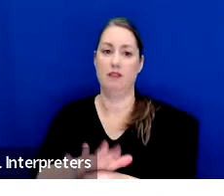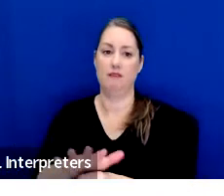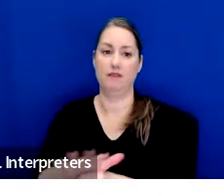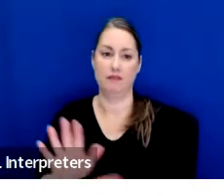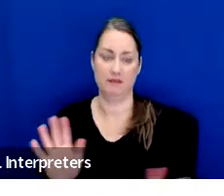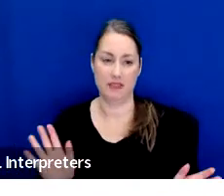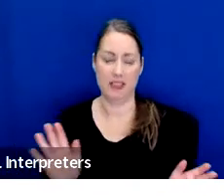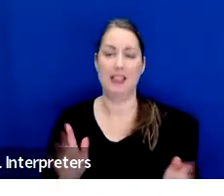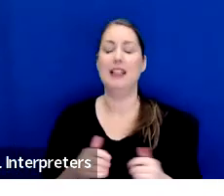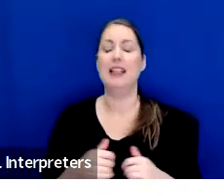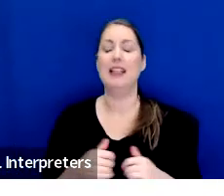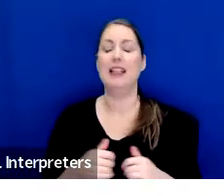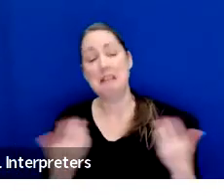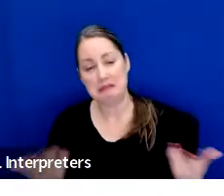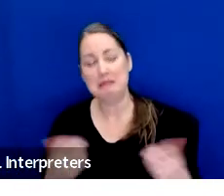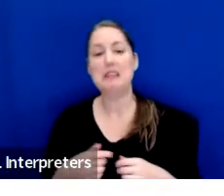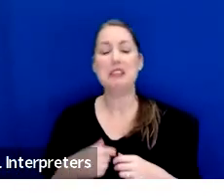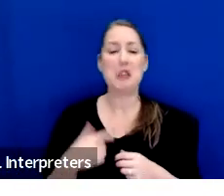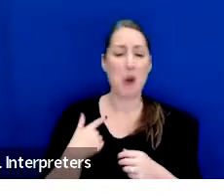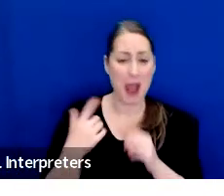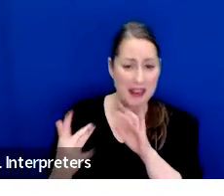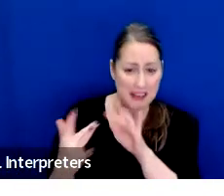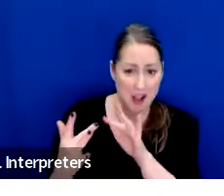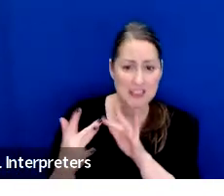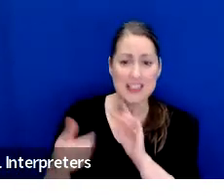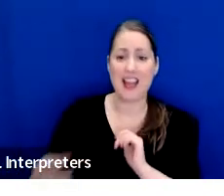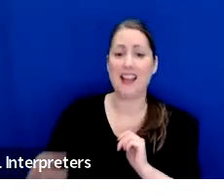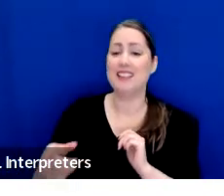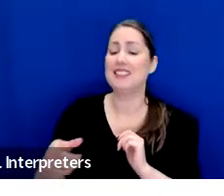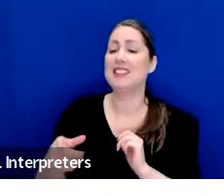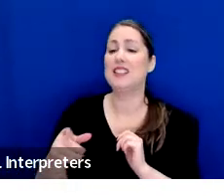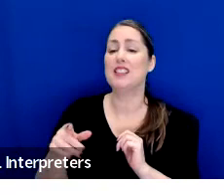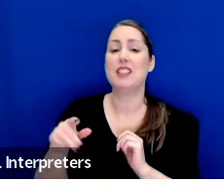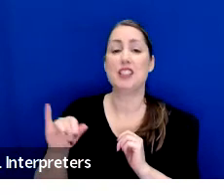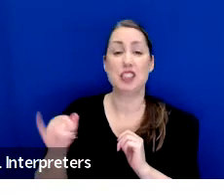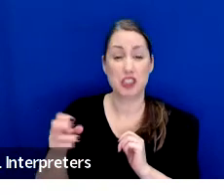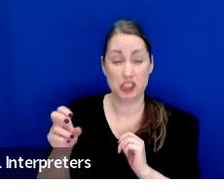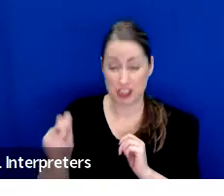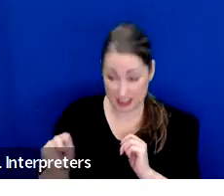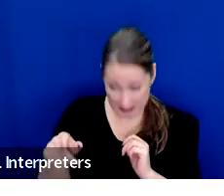I did talk to her so much and convince her that it was very important and to go along.